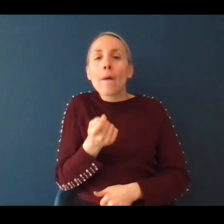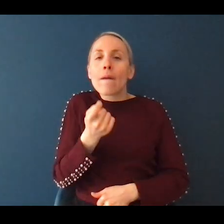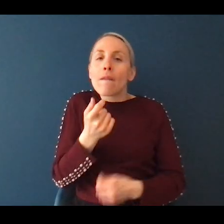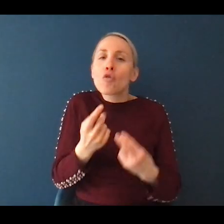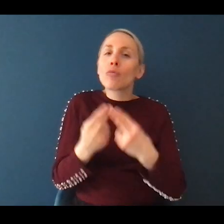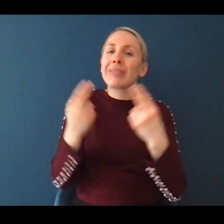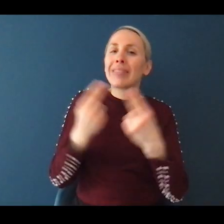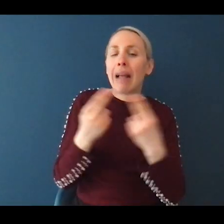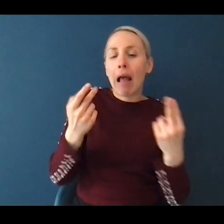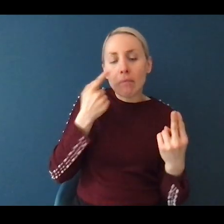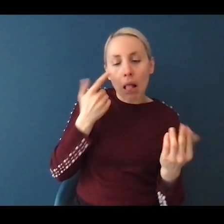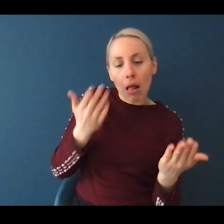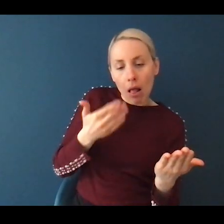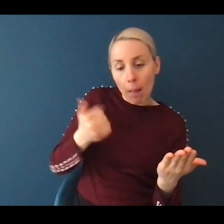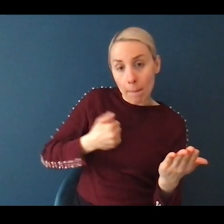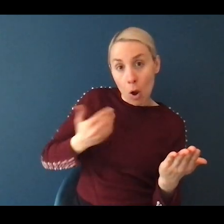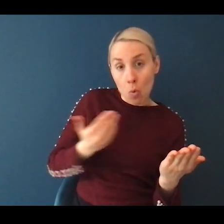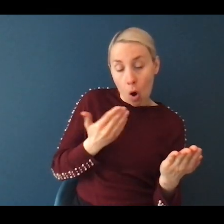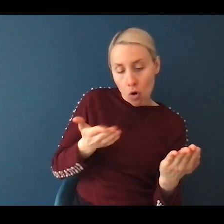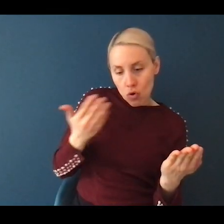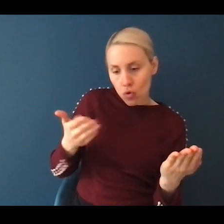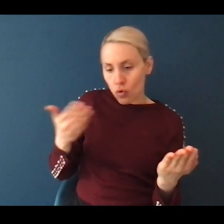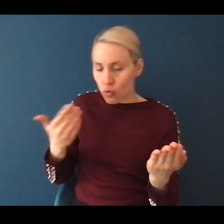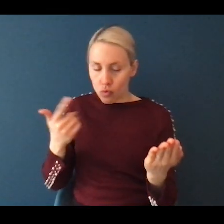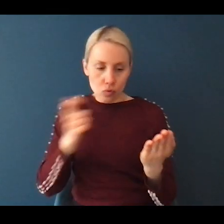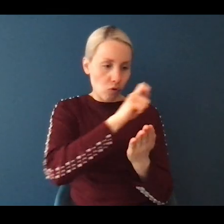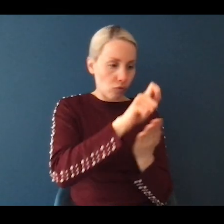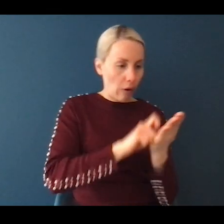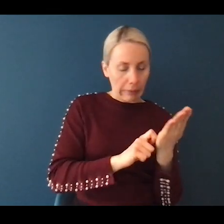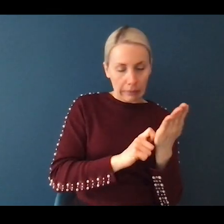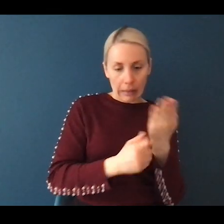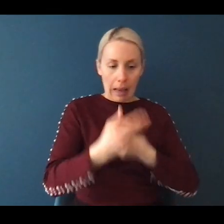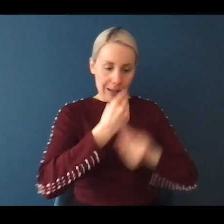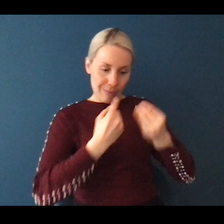through my own work and writing about it and explaining it to myself I try and kind of